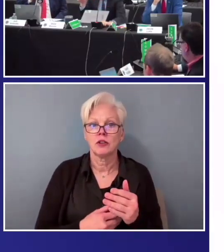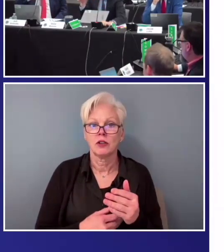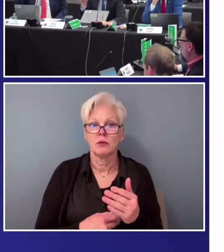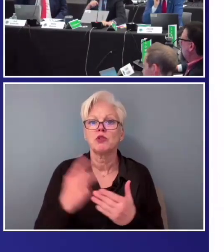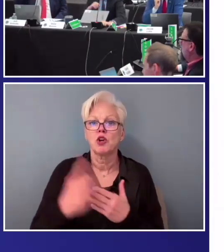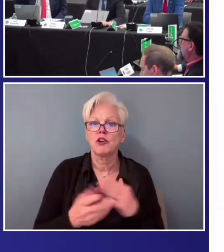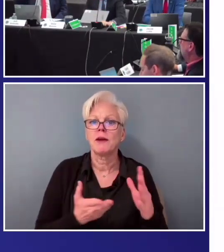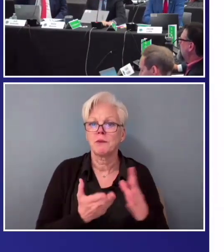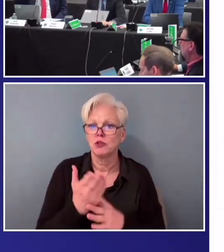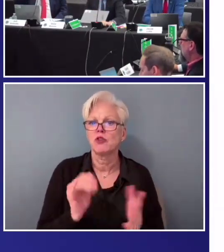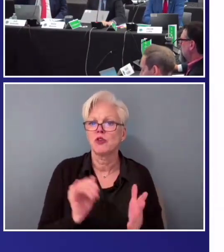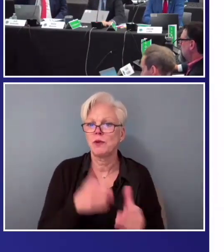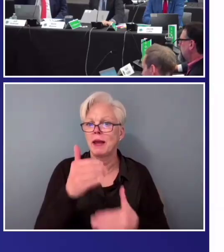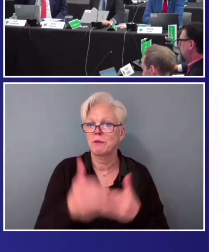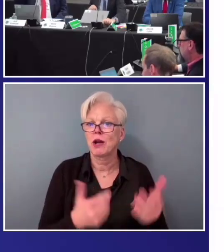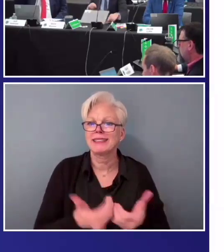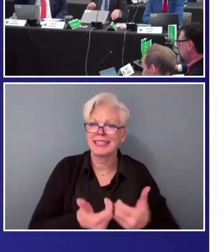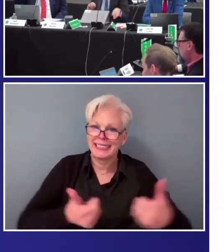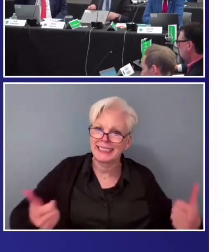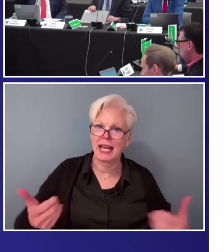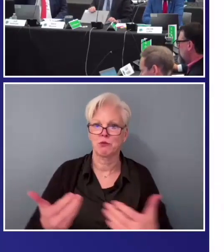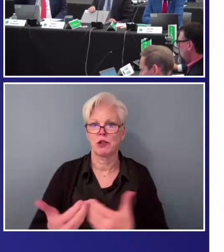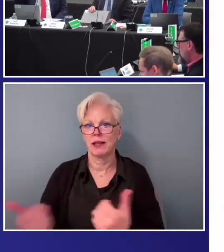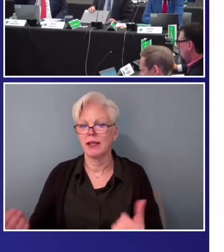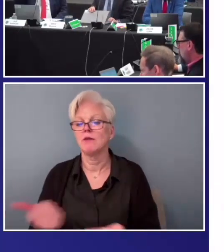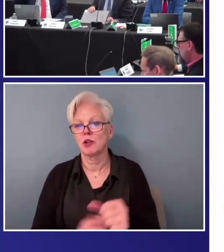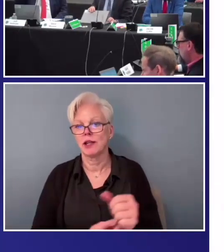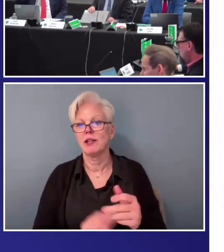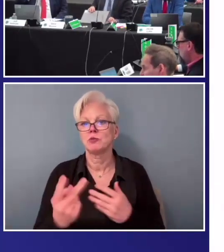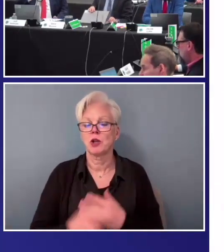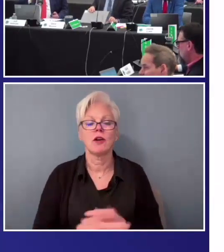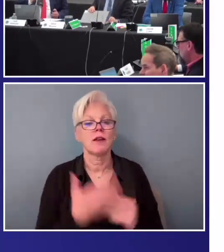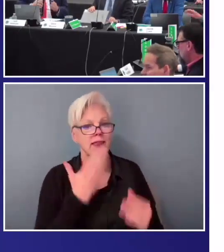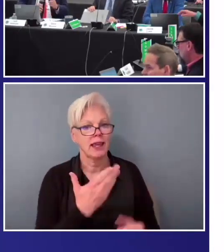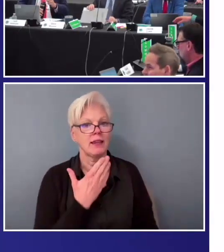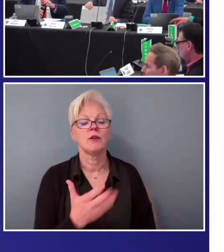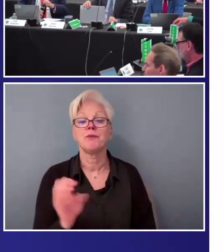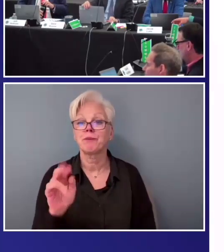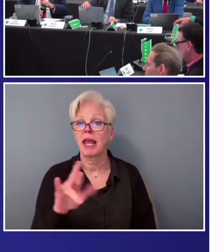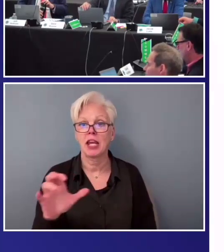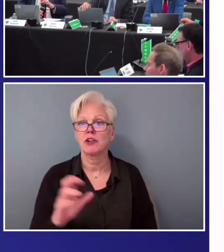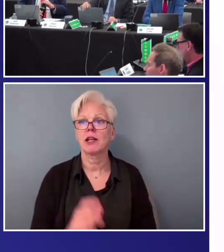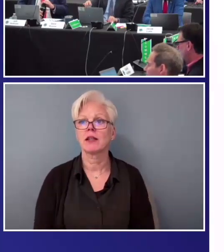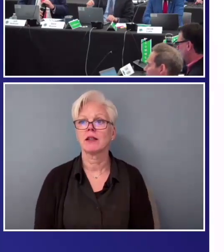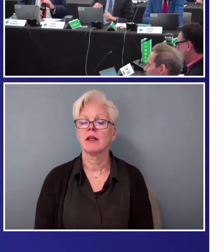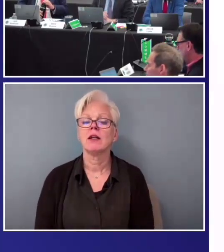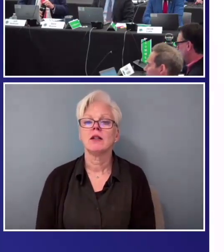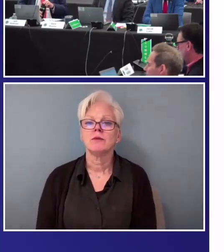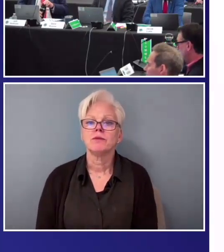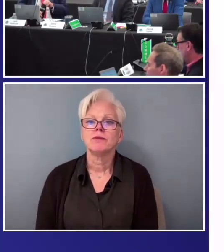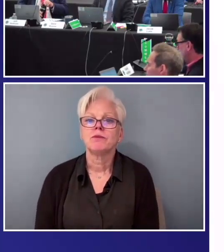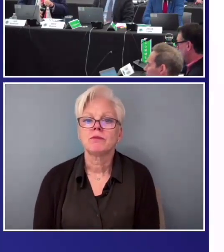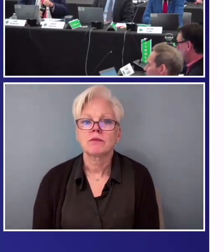Yeah. Okay. Great. Thank you. Thank you. Eric, please. Thank you, Cody. From a statistical